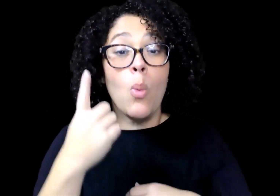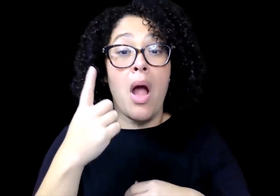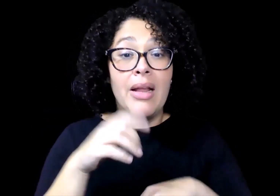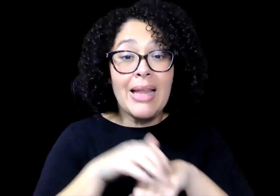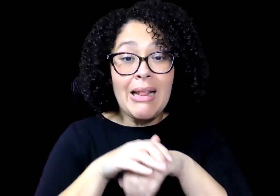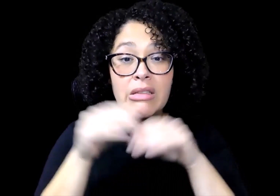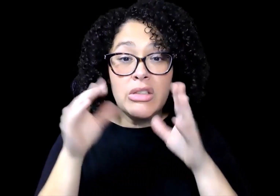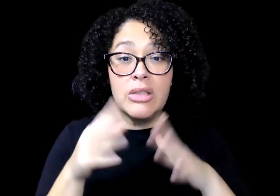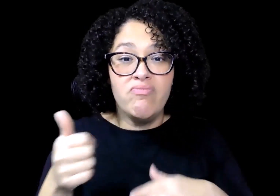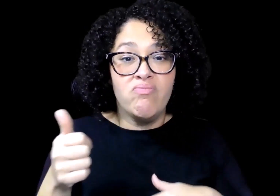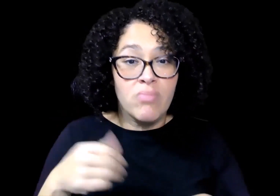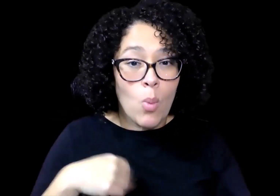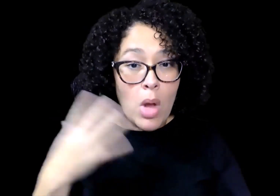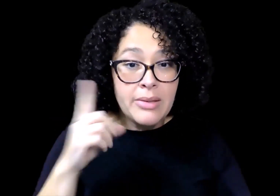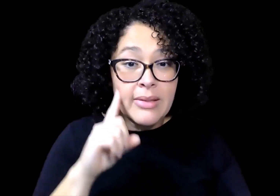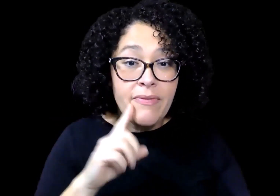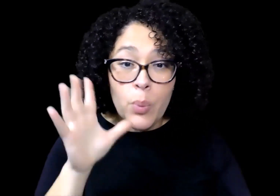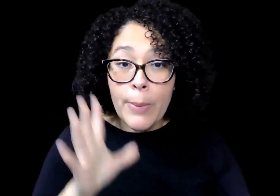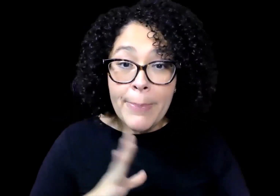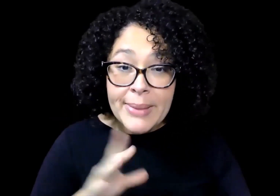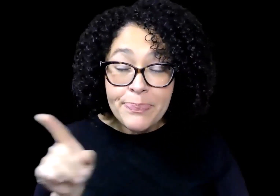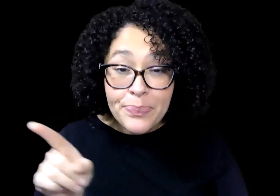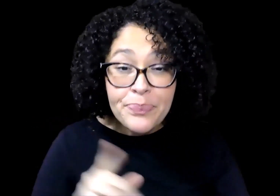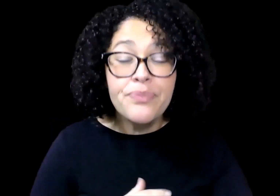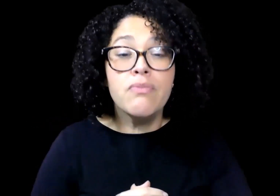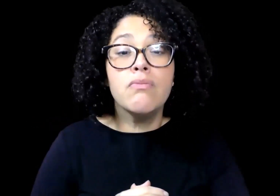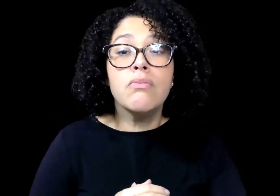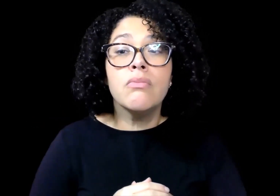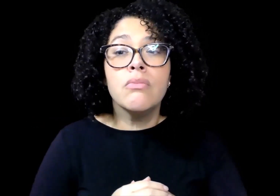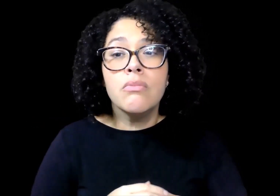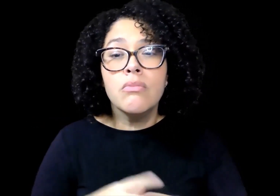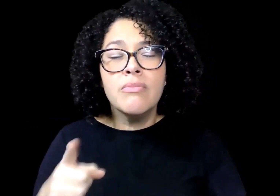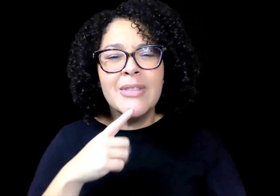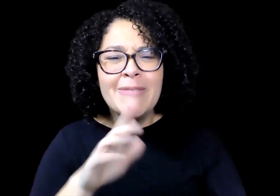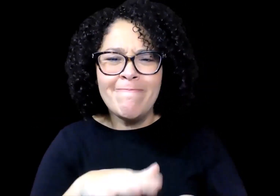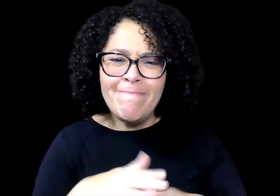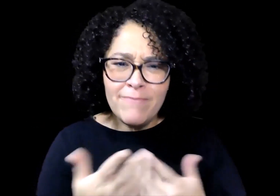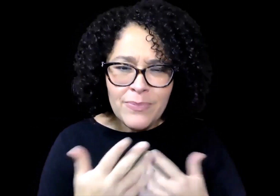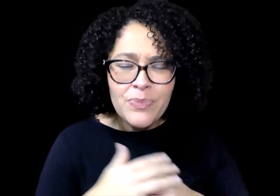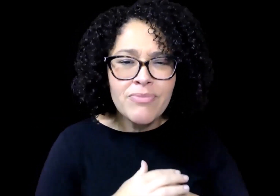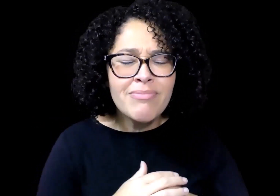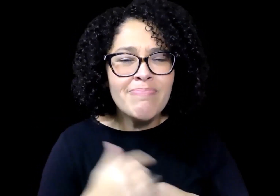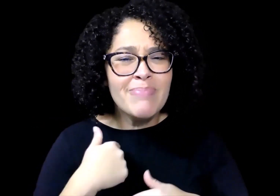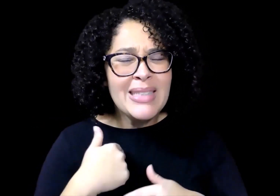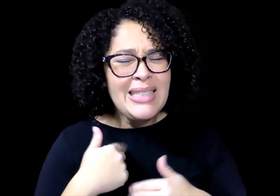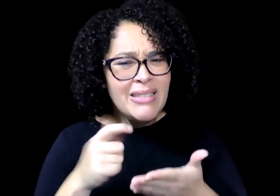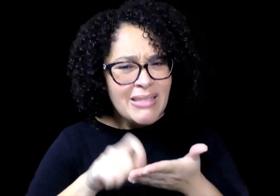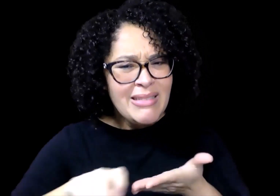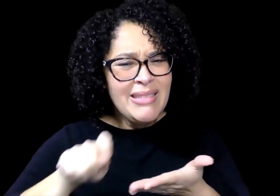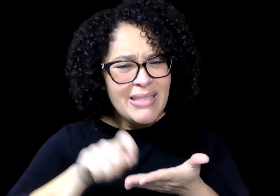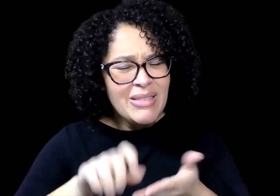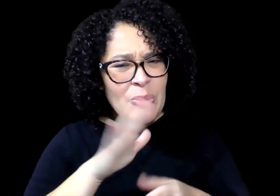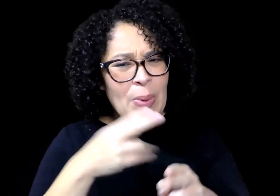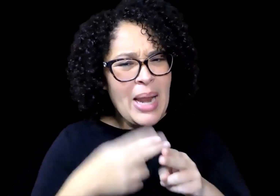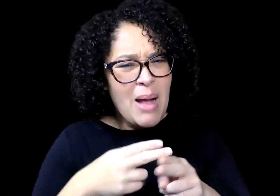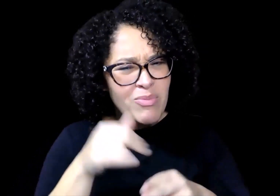all my teachers were deaf and my English teacher was a white deaf woman and she said to me you know